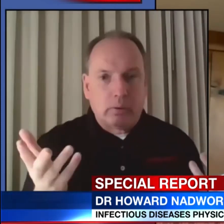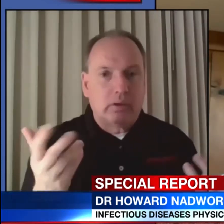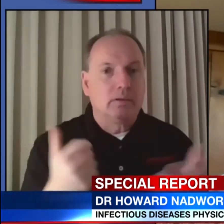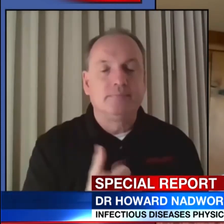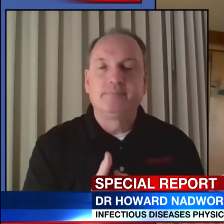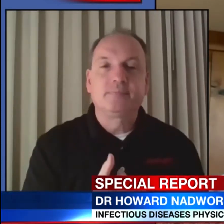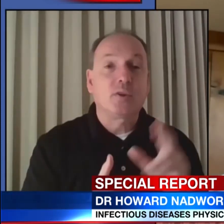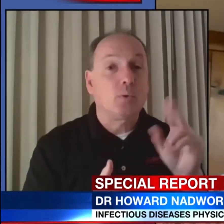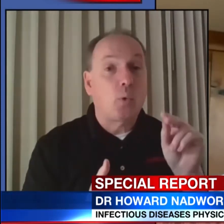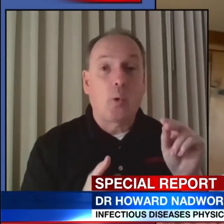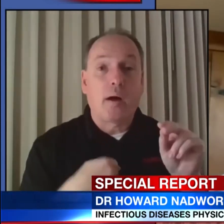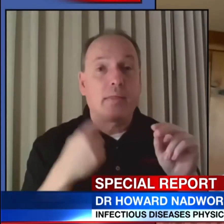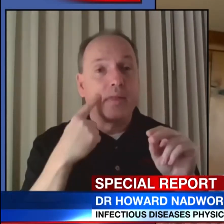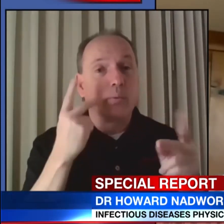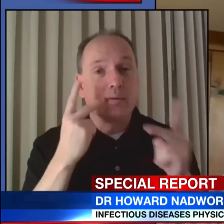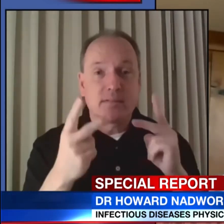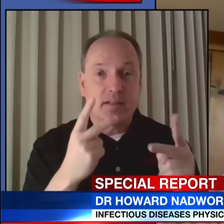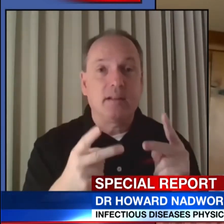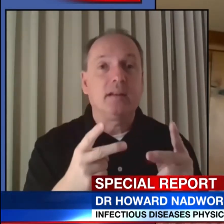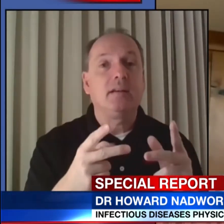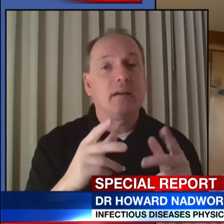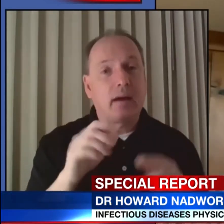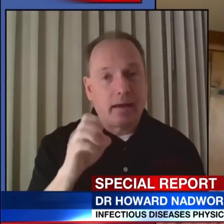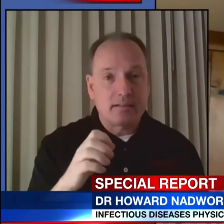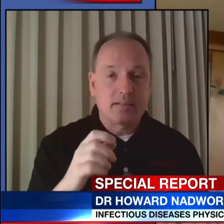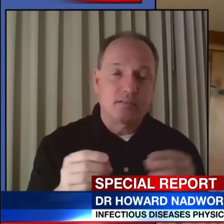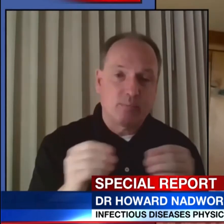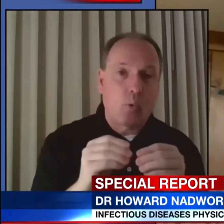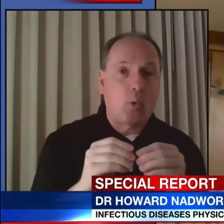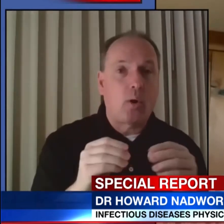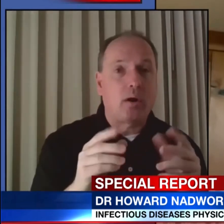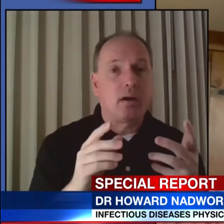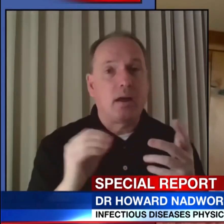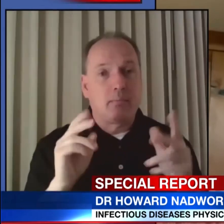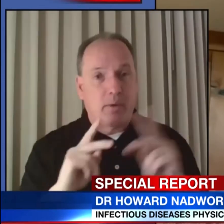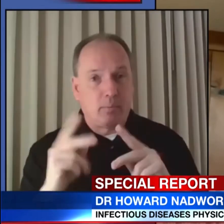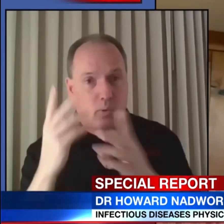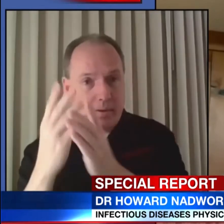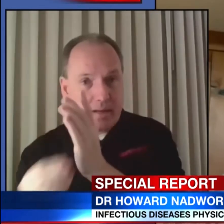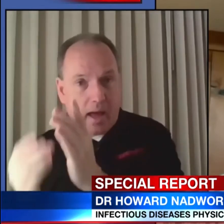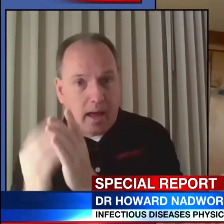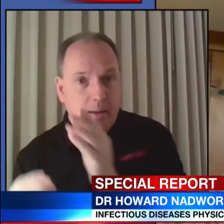SETTING THE RIGHT TONE. NO. ACTUALLY, I THINK AS WE